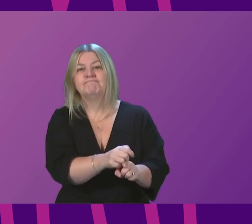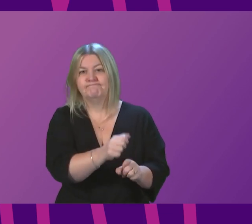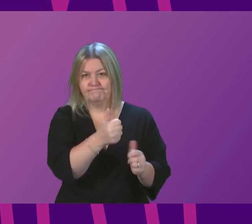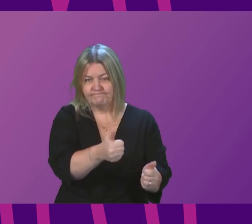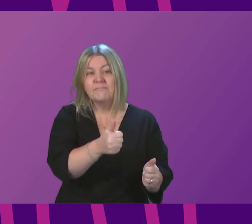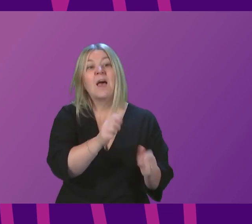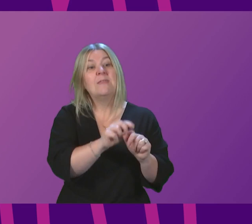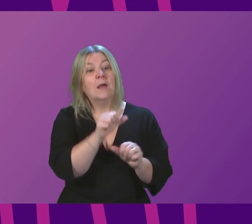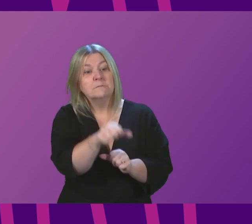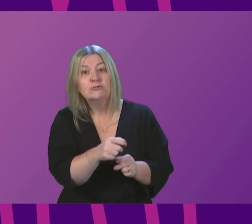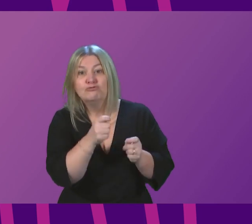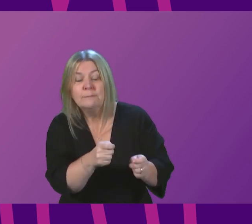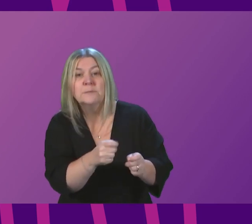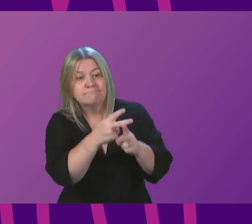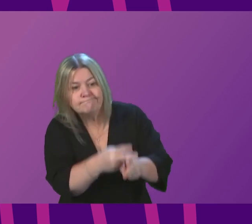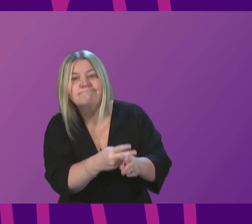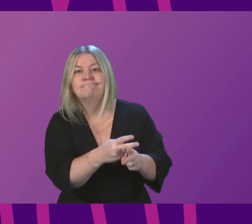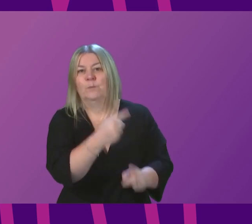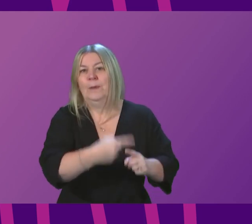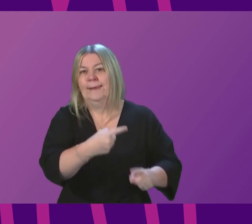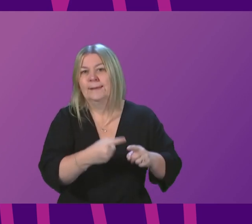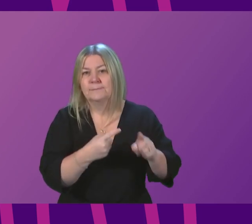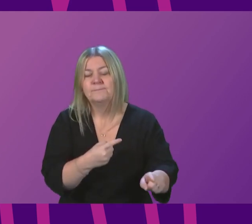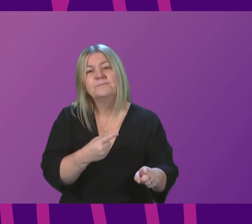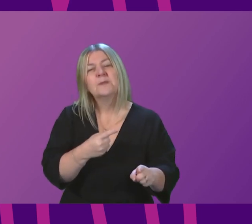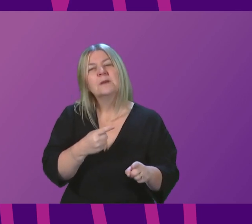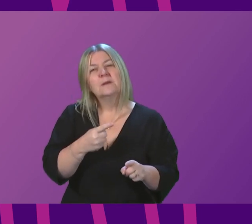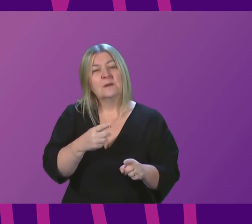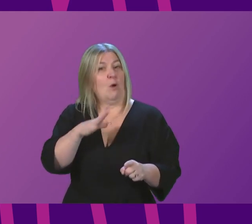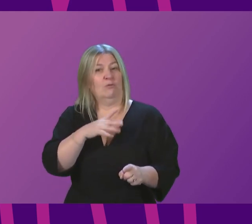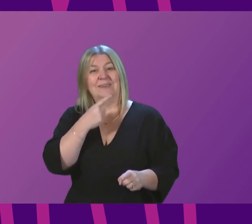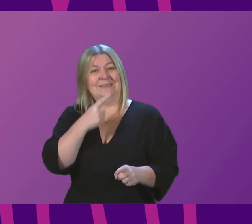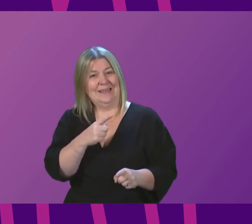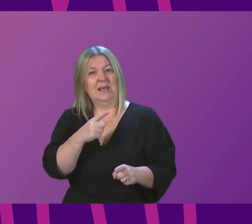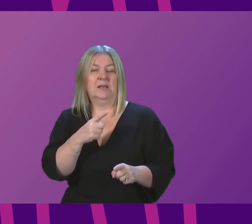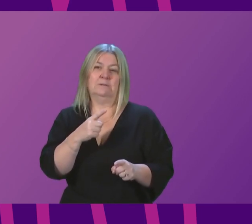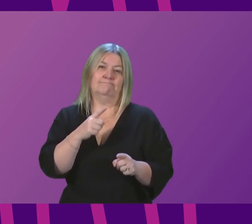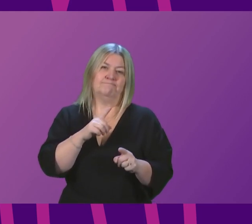I spoke in my initial answer about the data on staging that Public Health Scotland publishes.